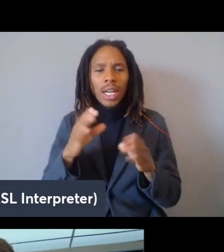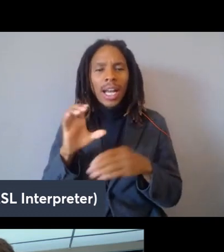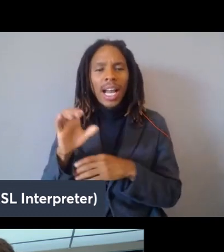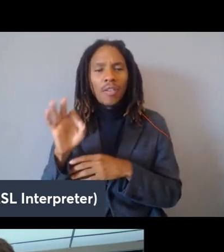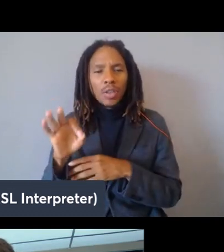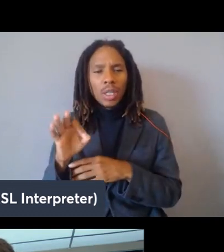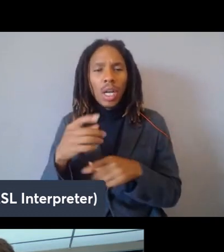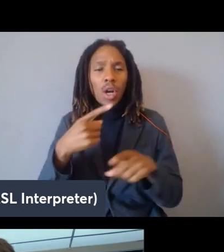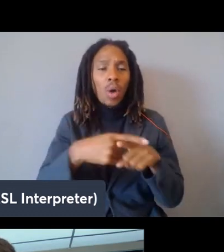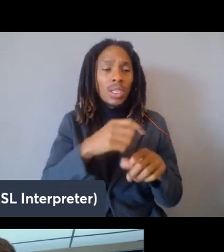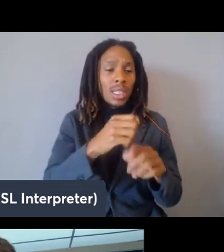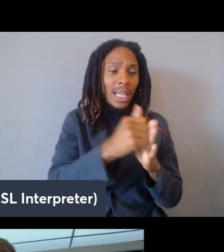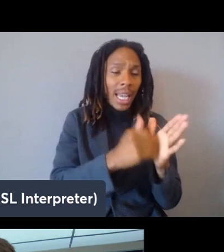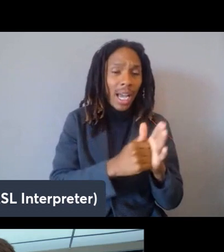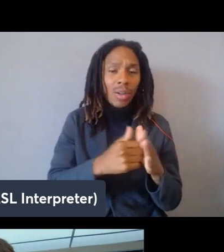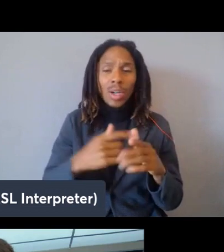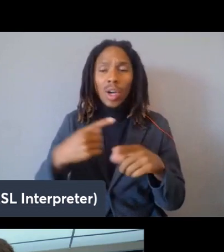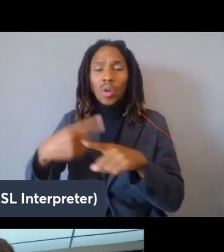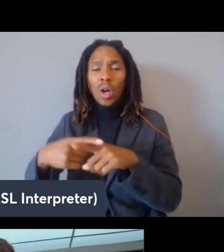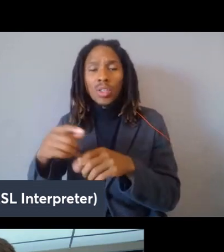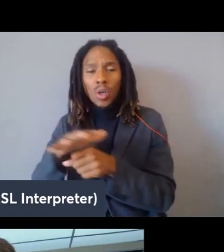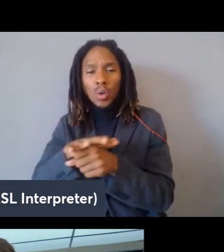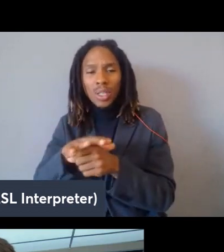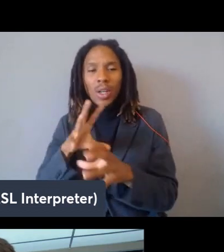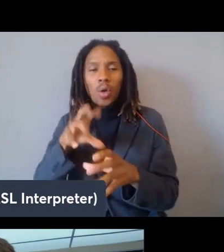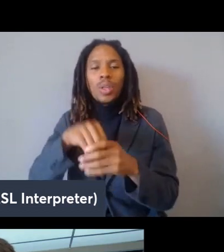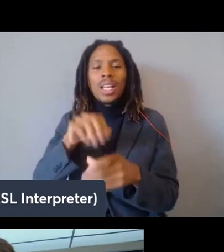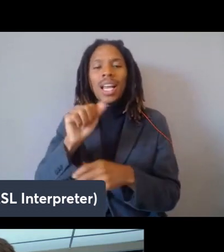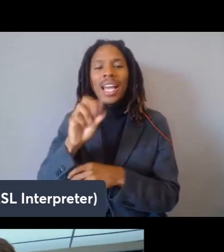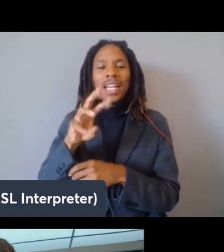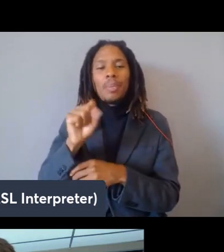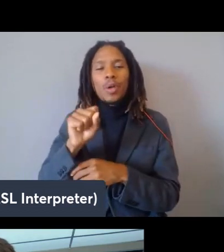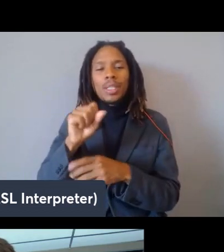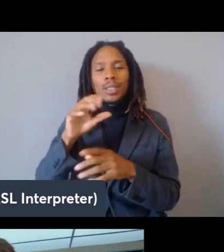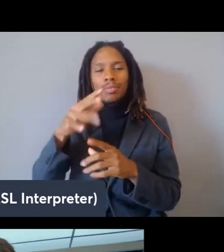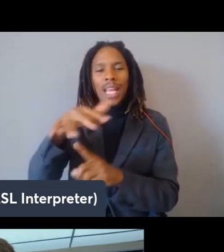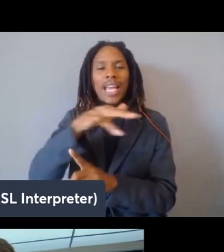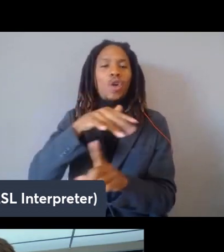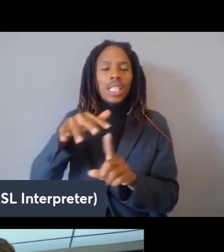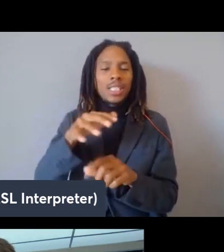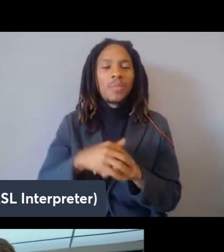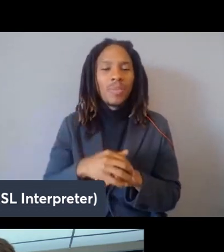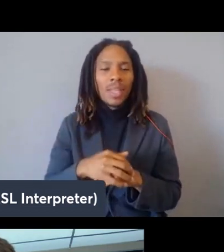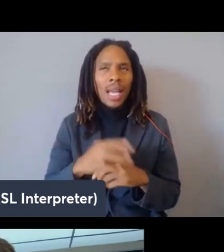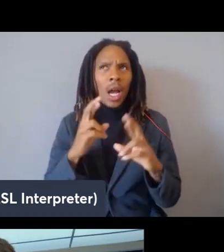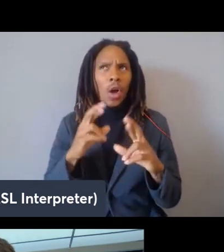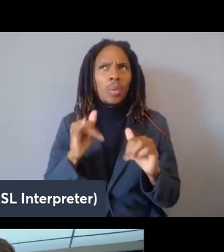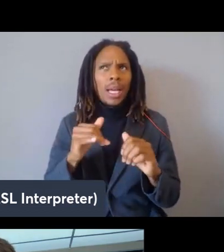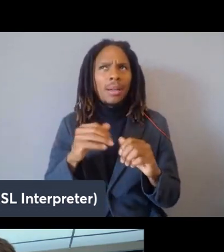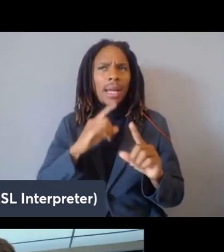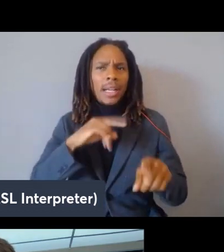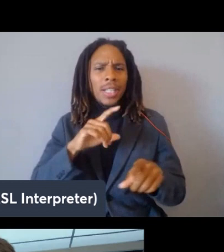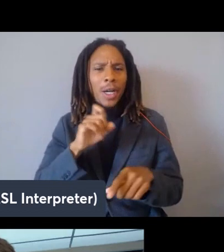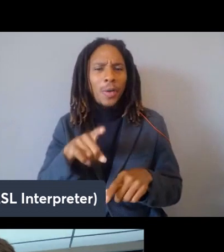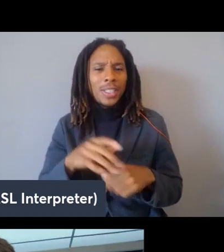cross region within the AWS ecosystem. And I hope that kind of answers the question, Steve.